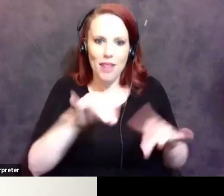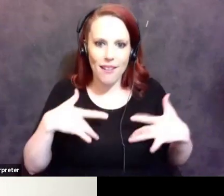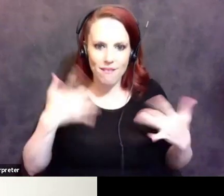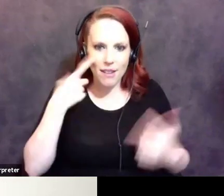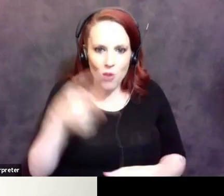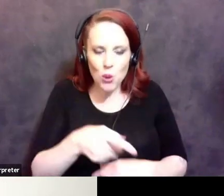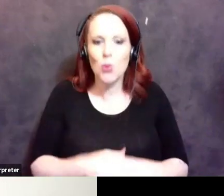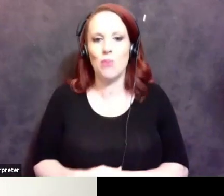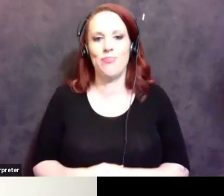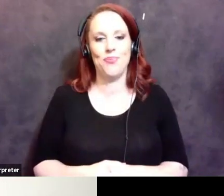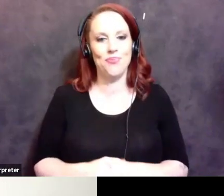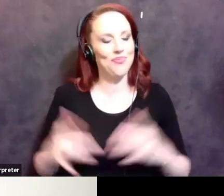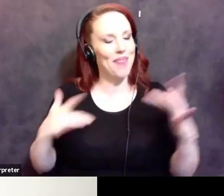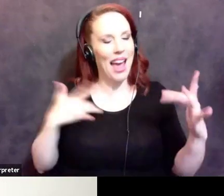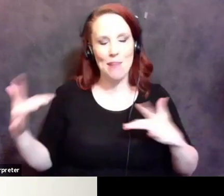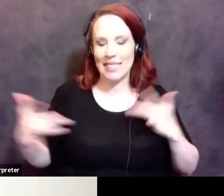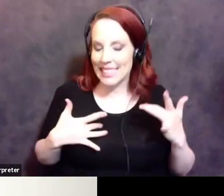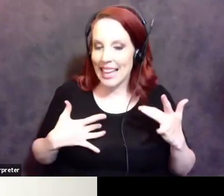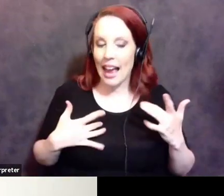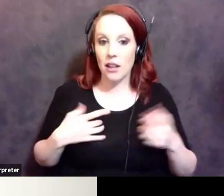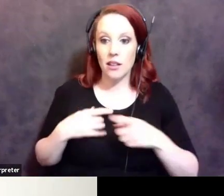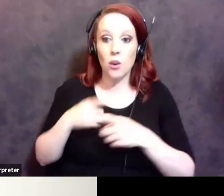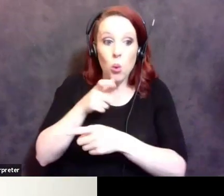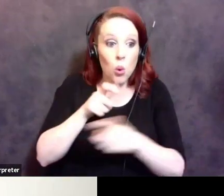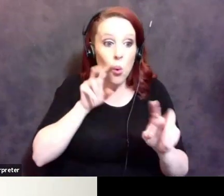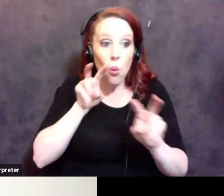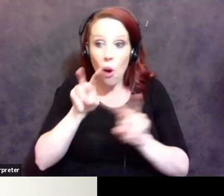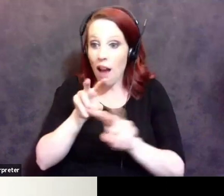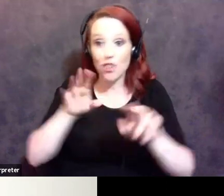am so excited and if anyone who was listening to this hasn't seen her talk yet definitely